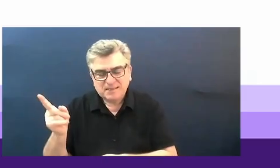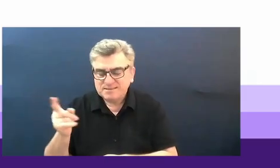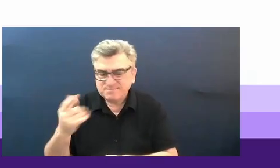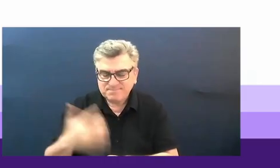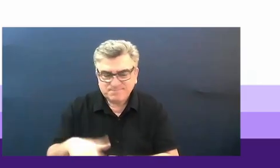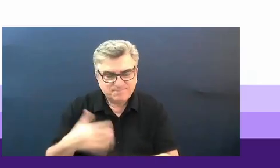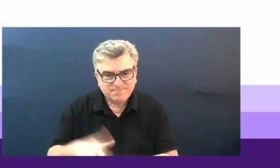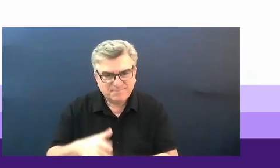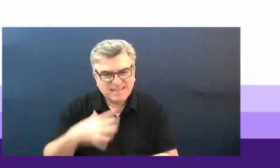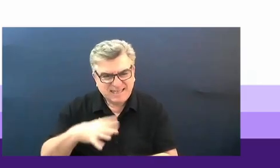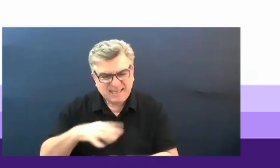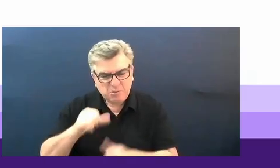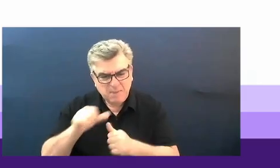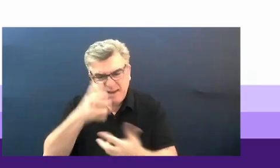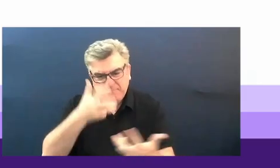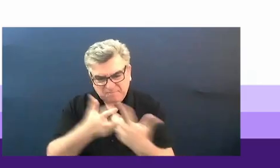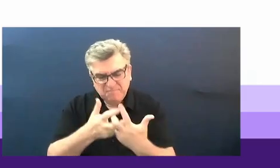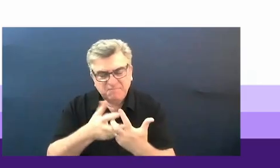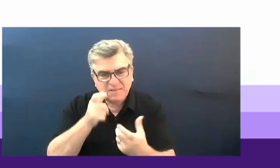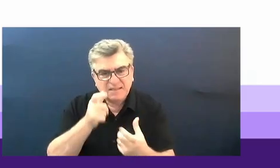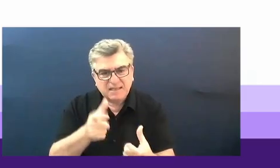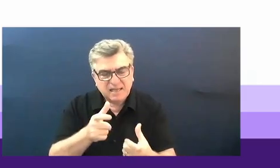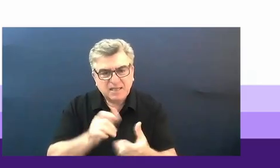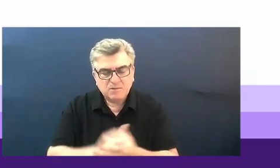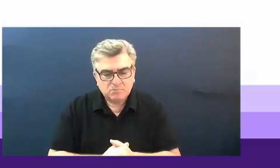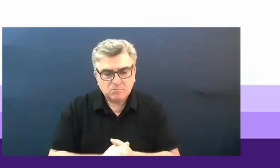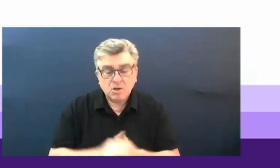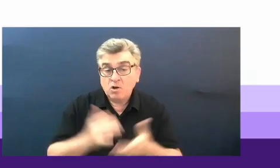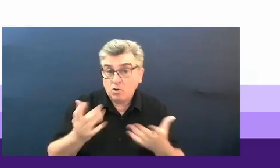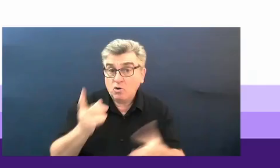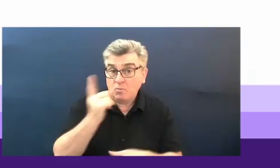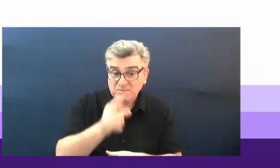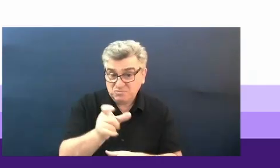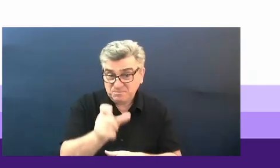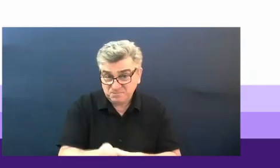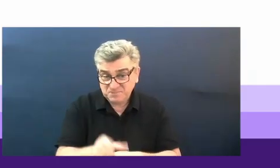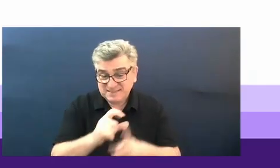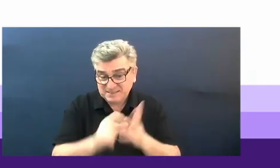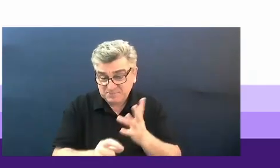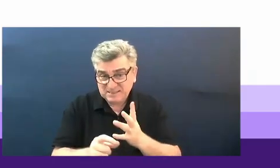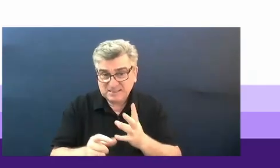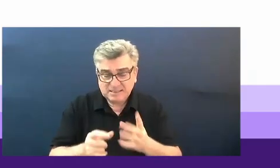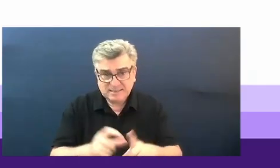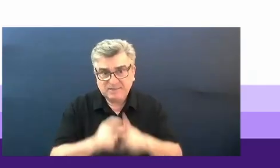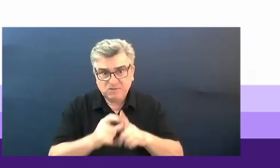alone, who struggle with needle-based procedures based on some data from about a decade ago,